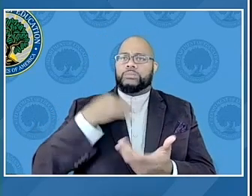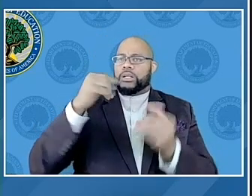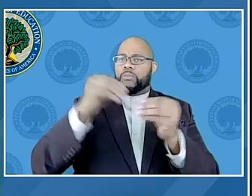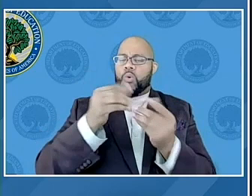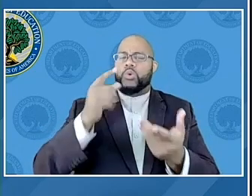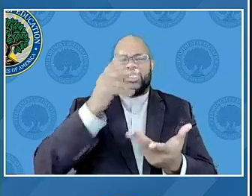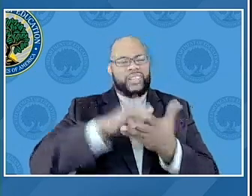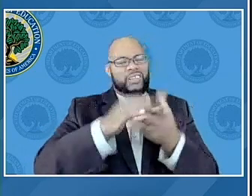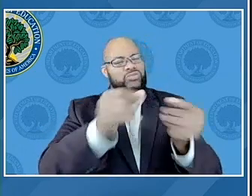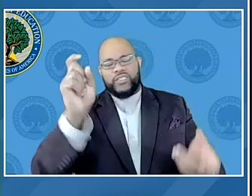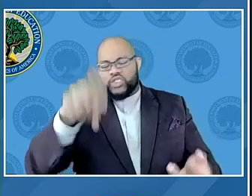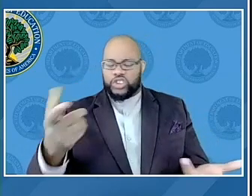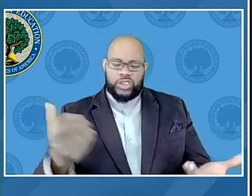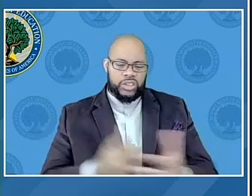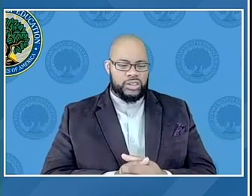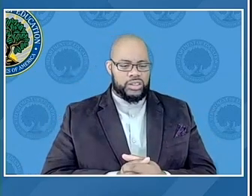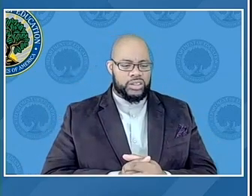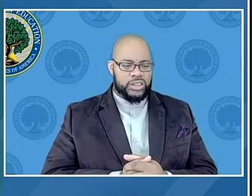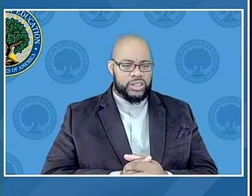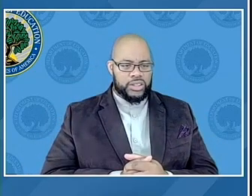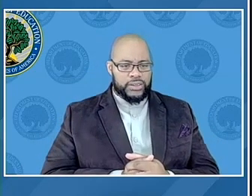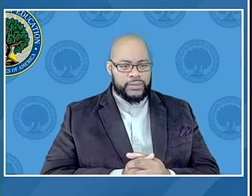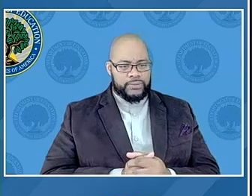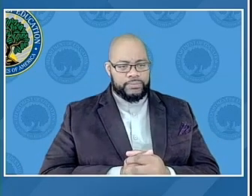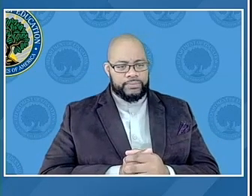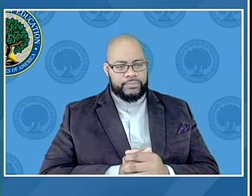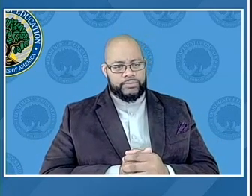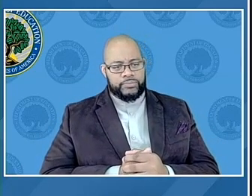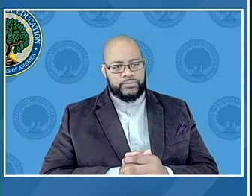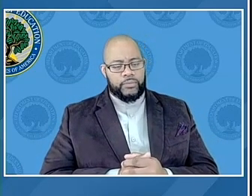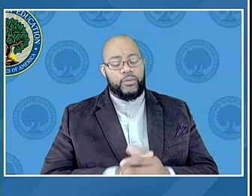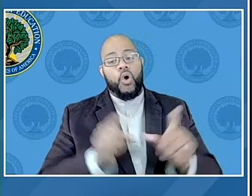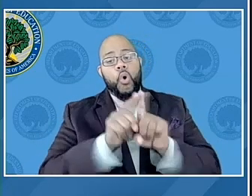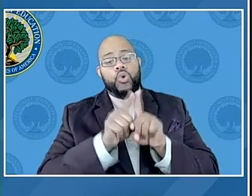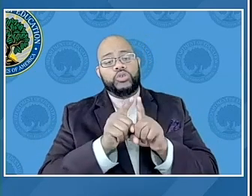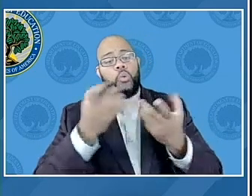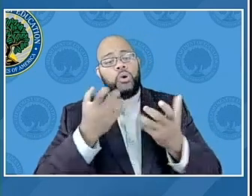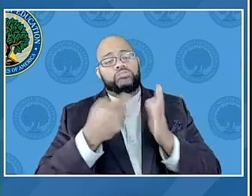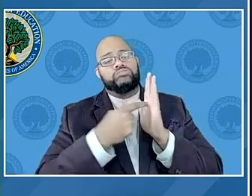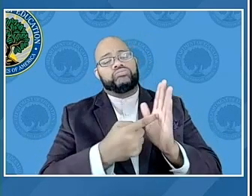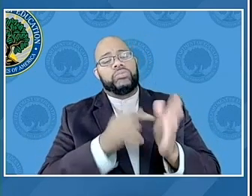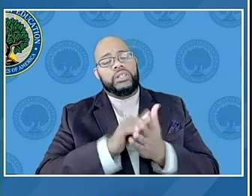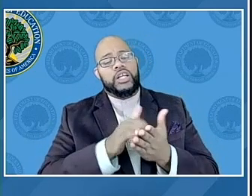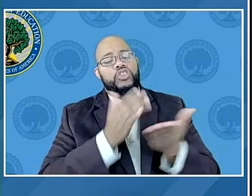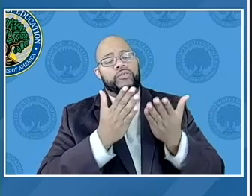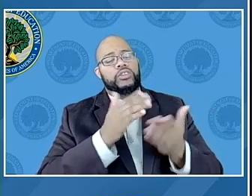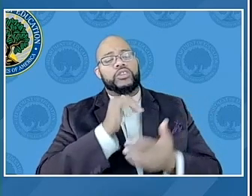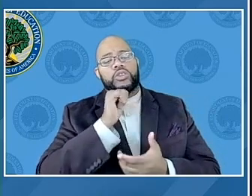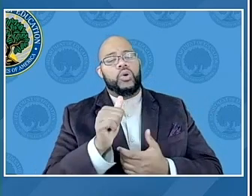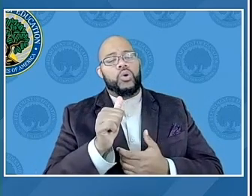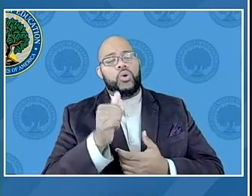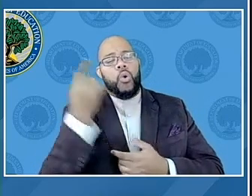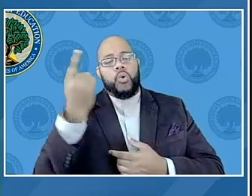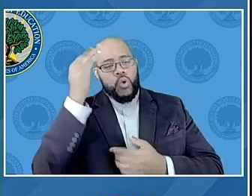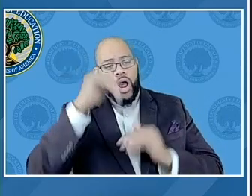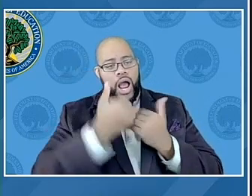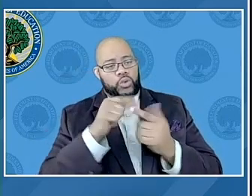I also would just want to highlight that servicers do not always know how to advise borrowers.